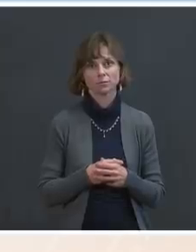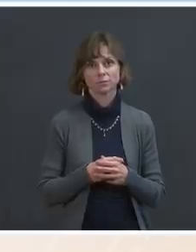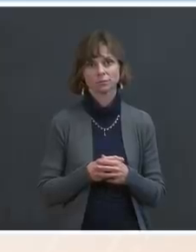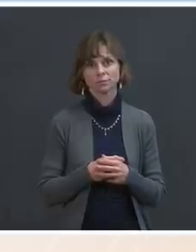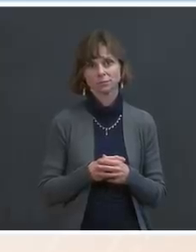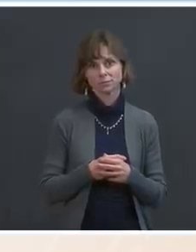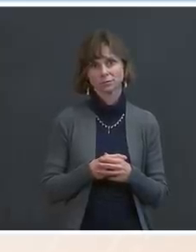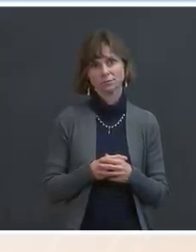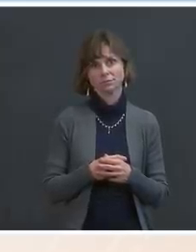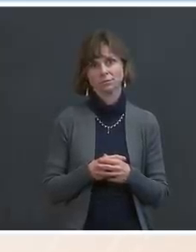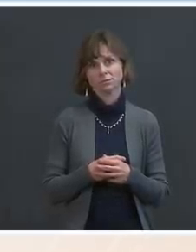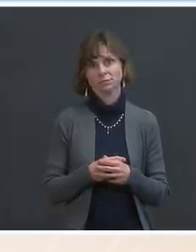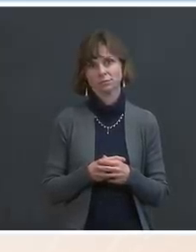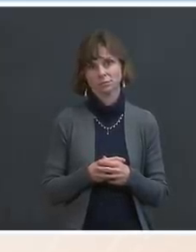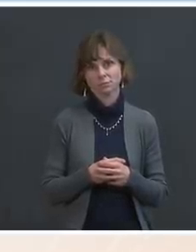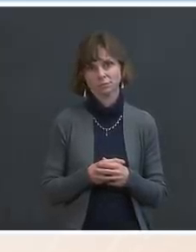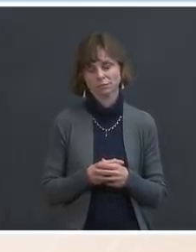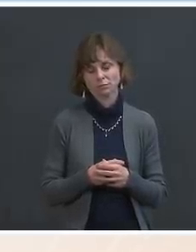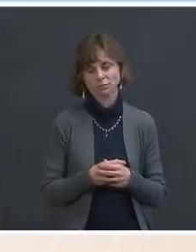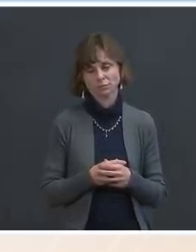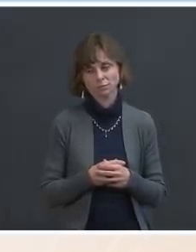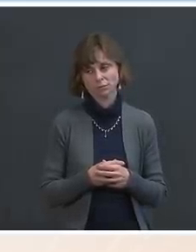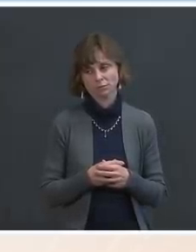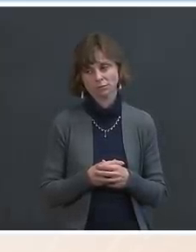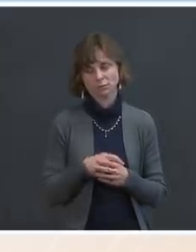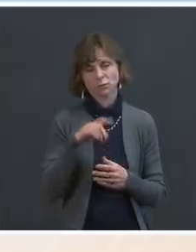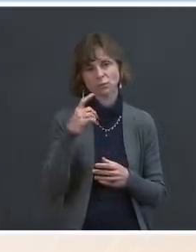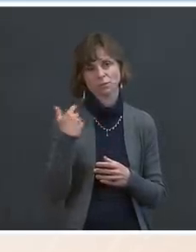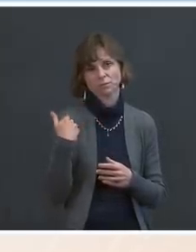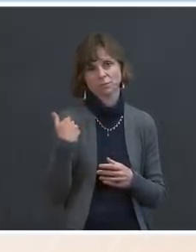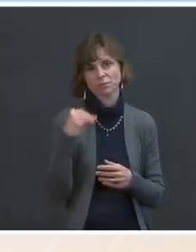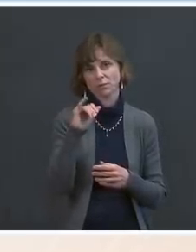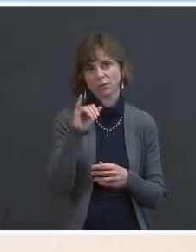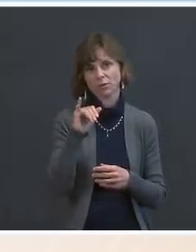about this, that she -- the first time she said the --